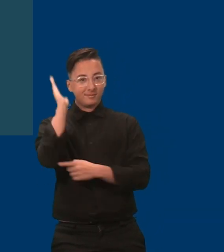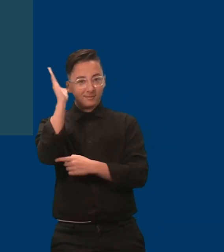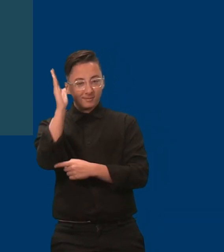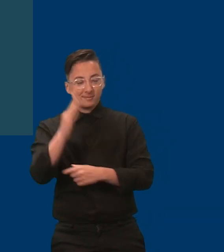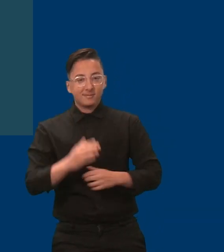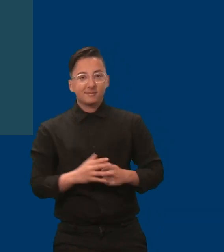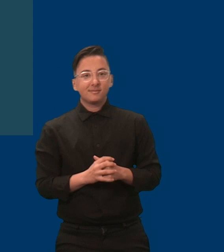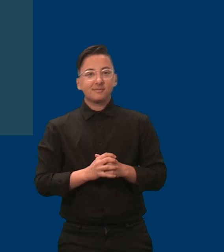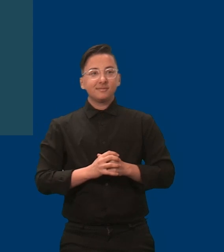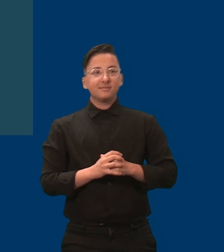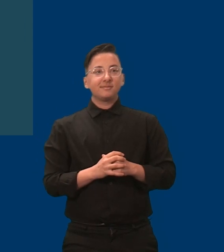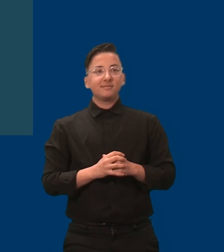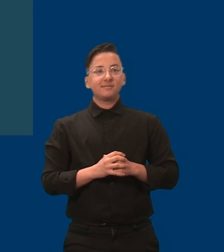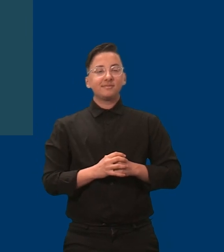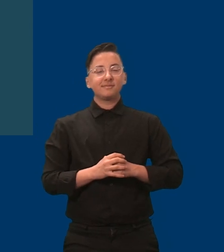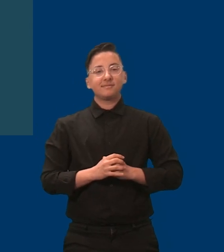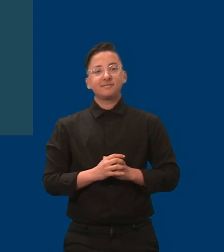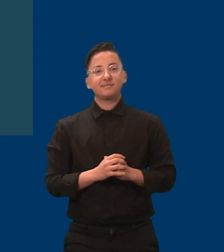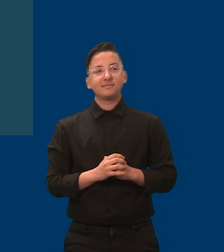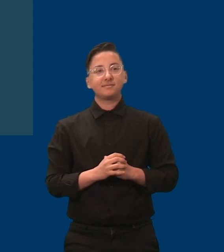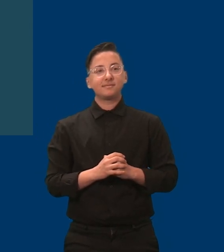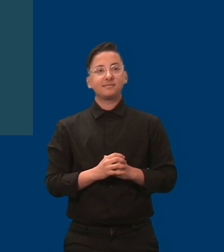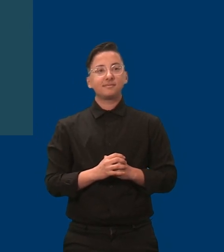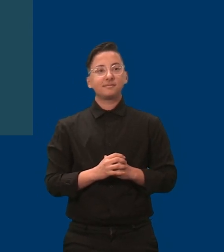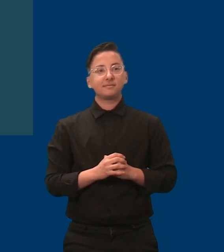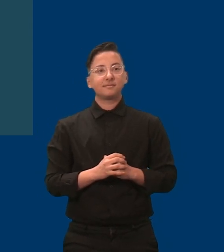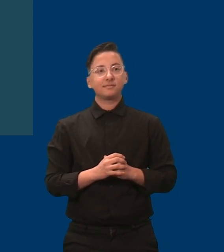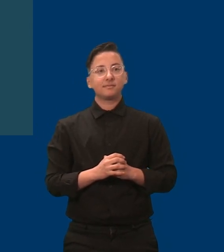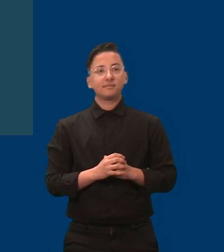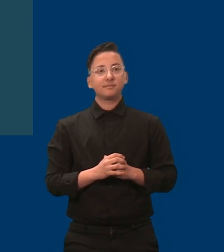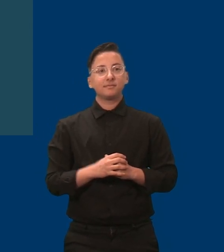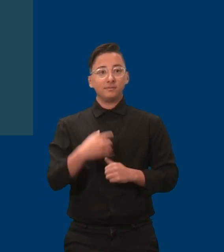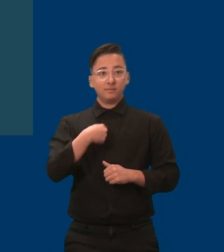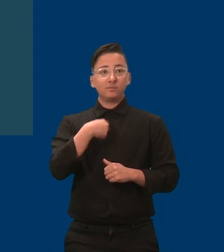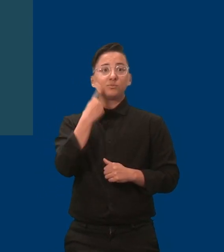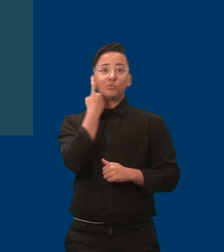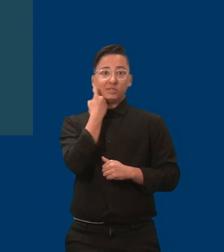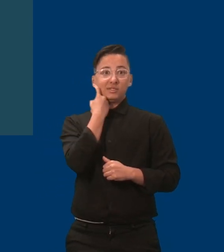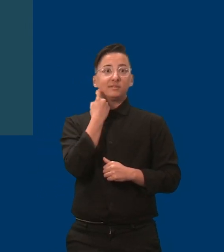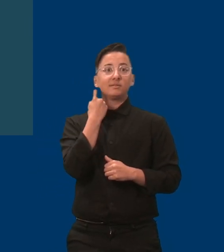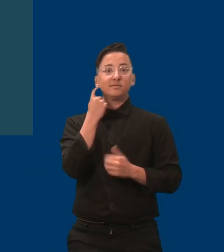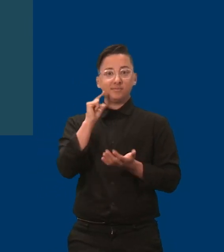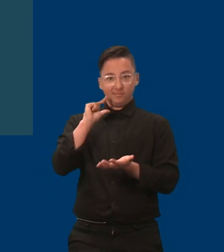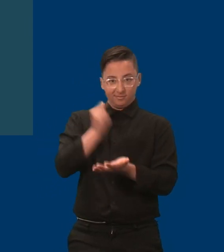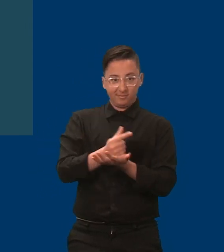I recently completed high school and am in transition.